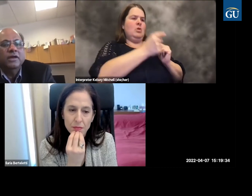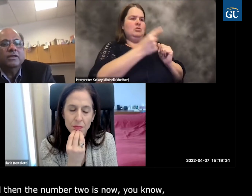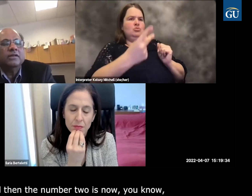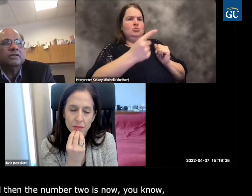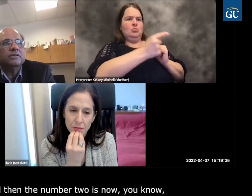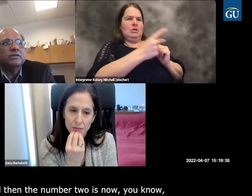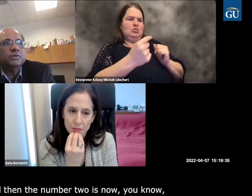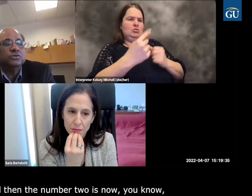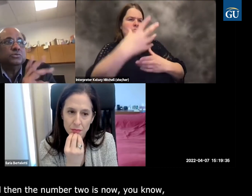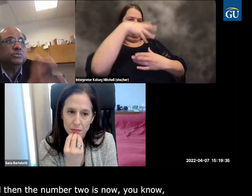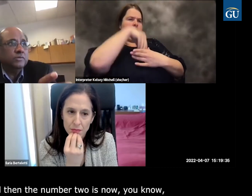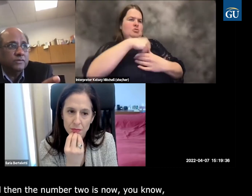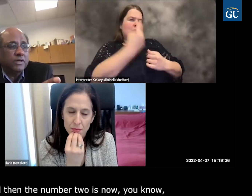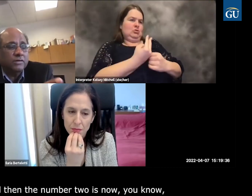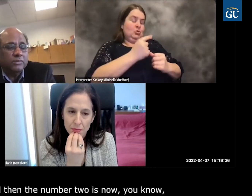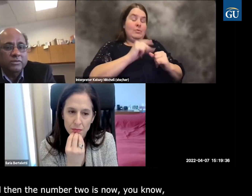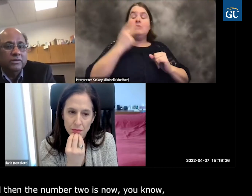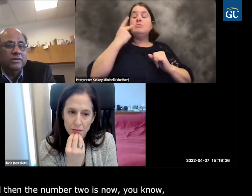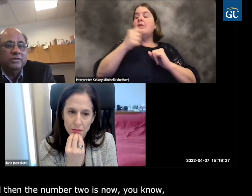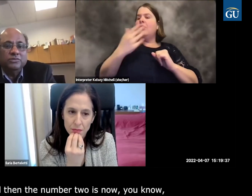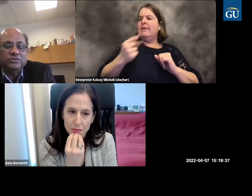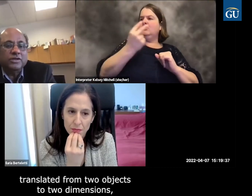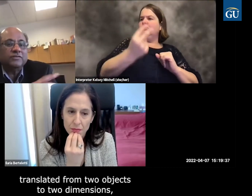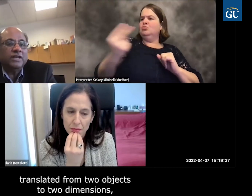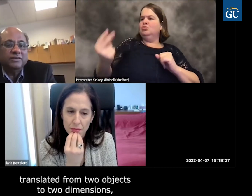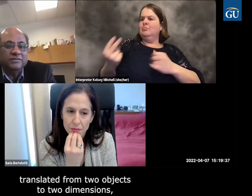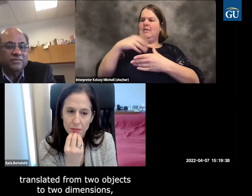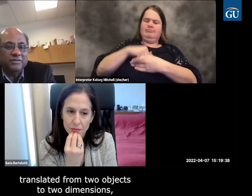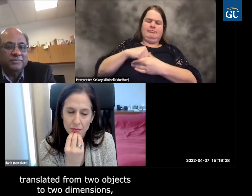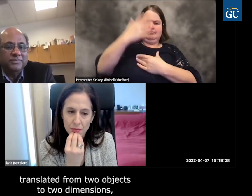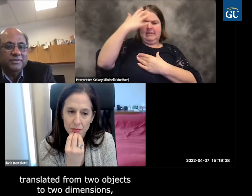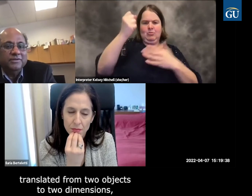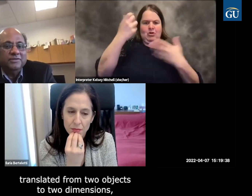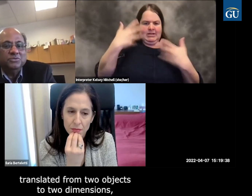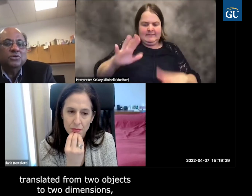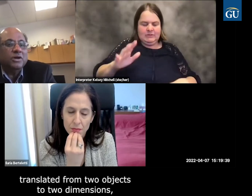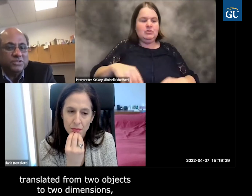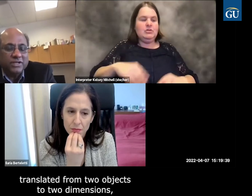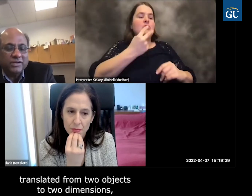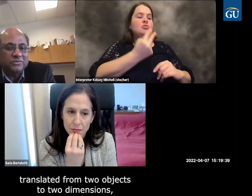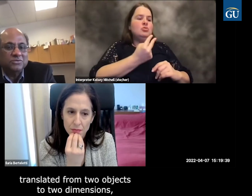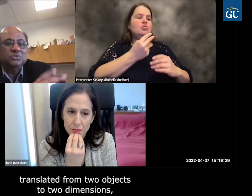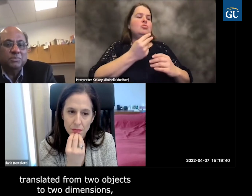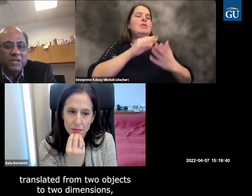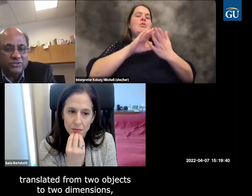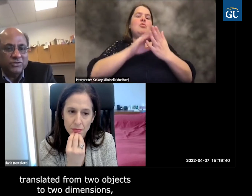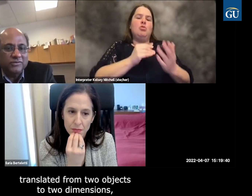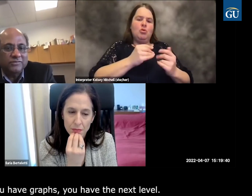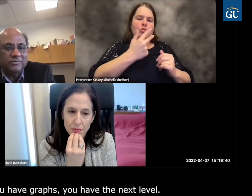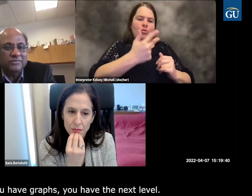and then the number two is now you know translated from